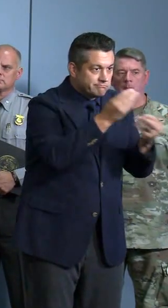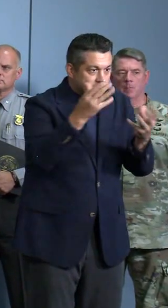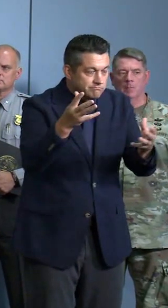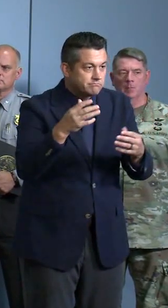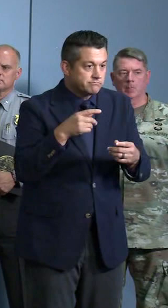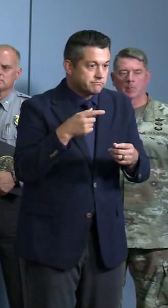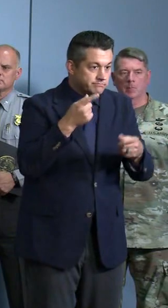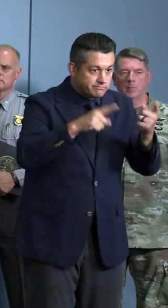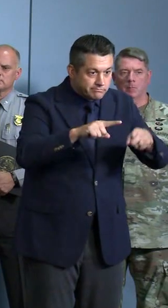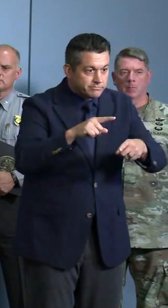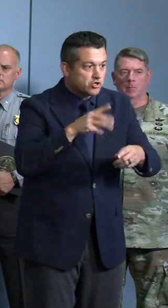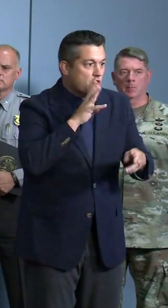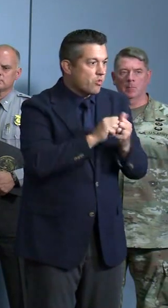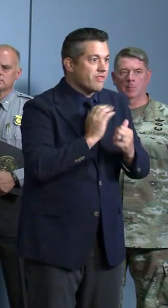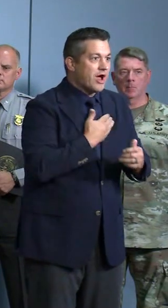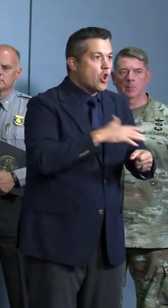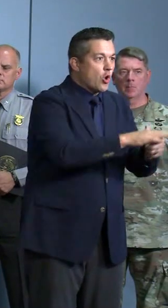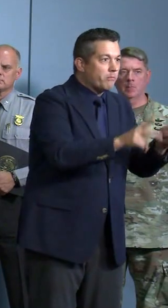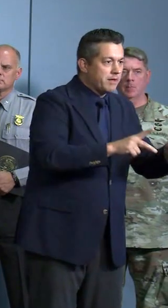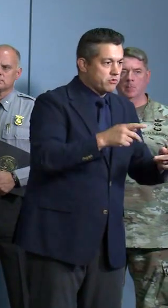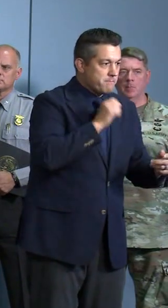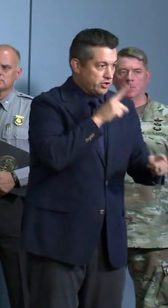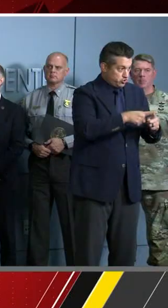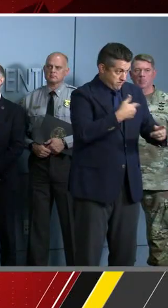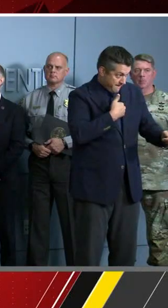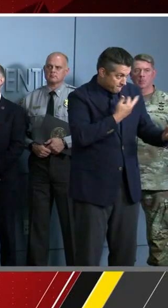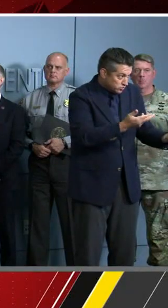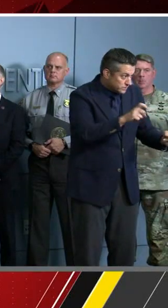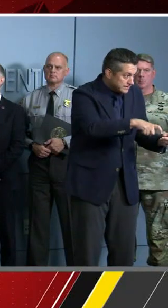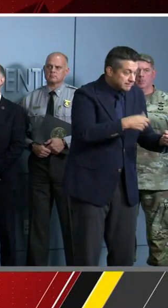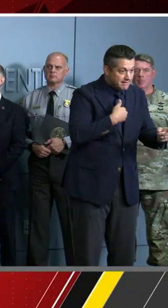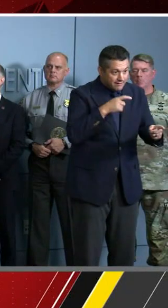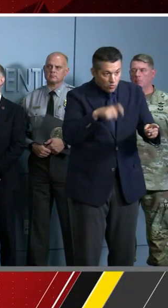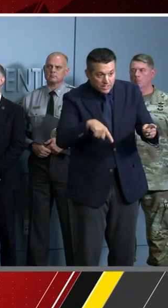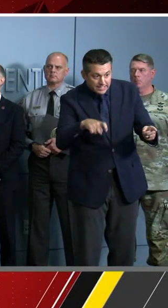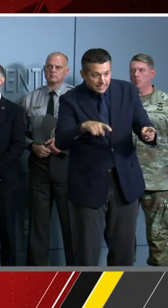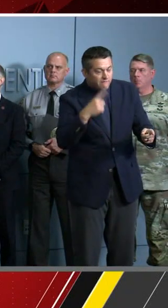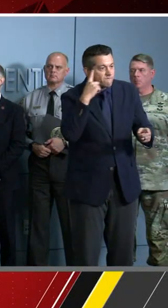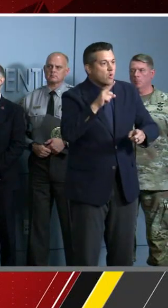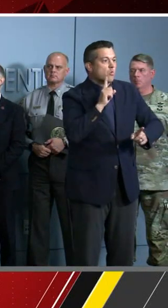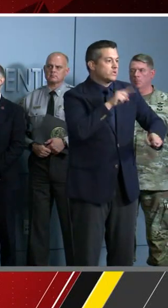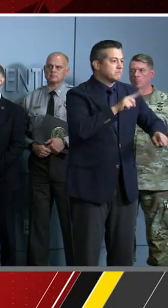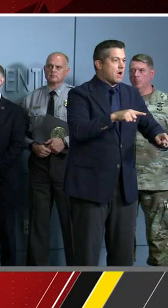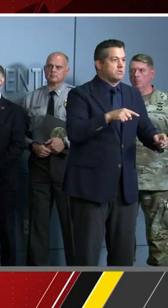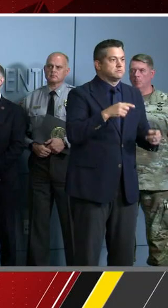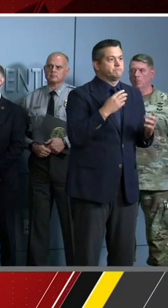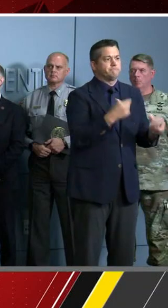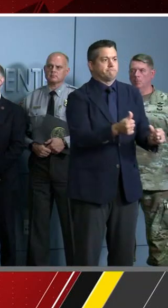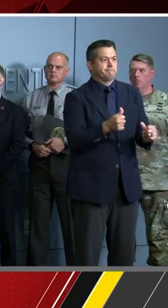emergency management partners to make sure counties have the